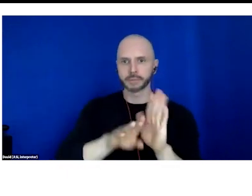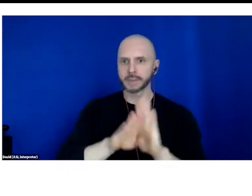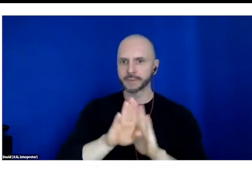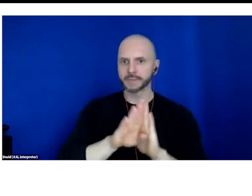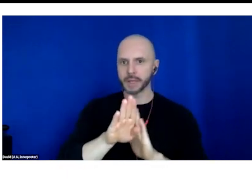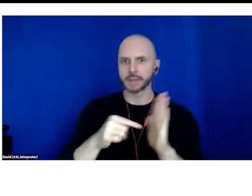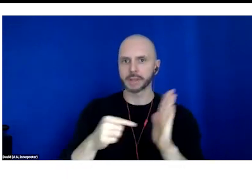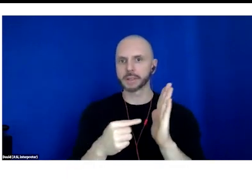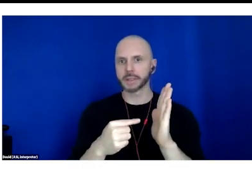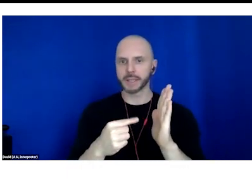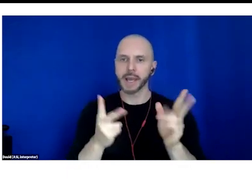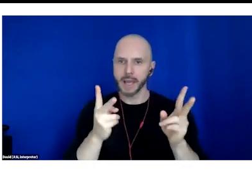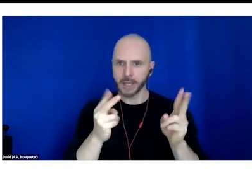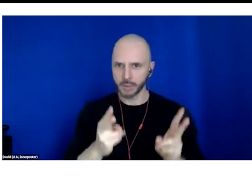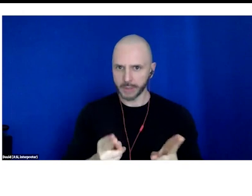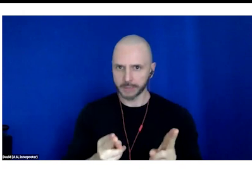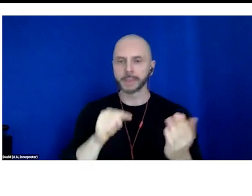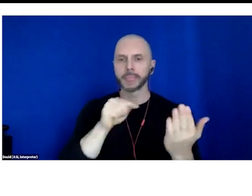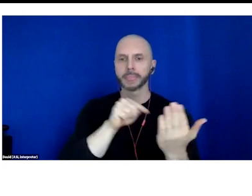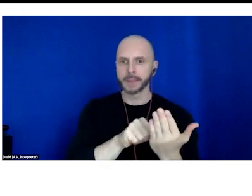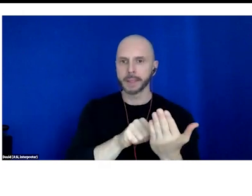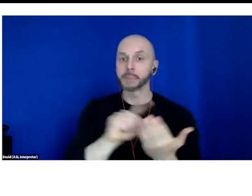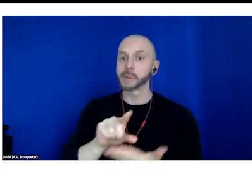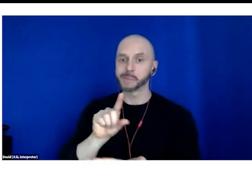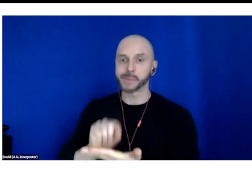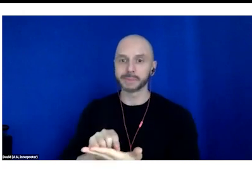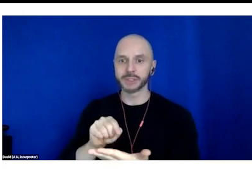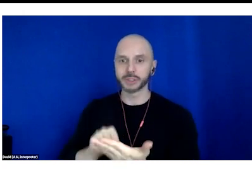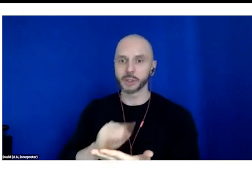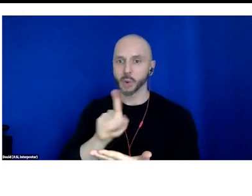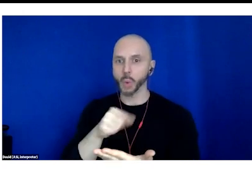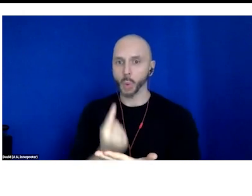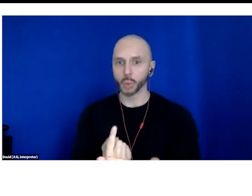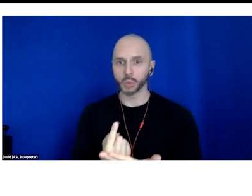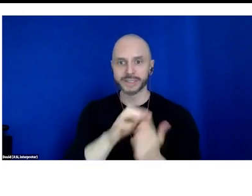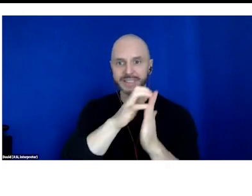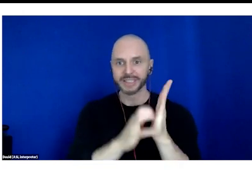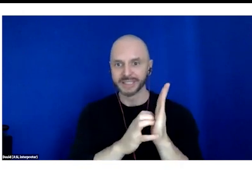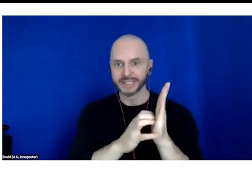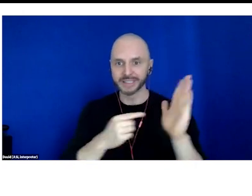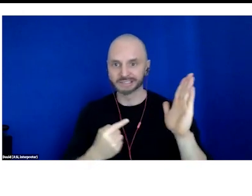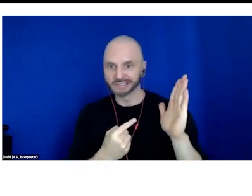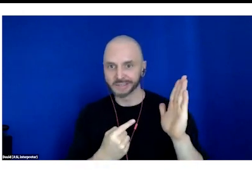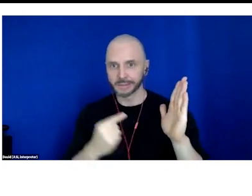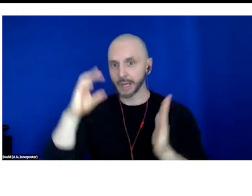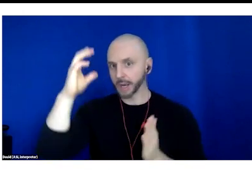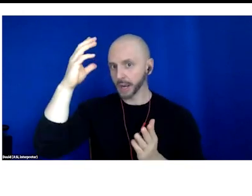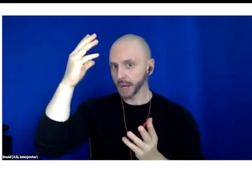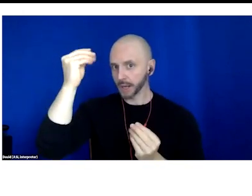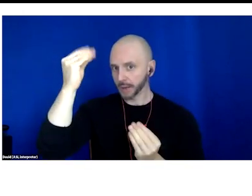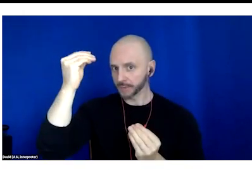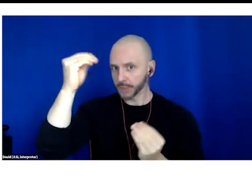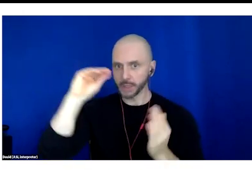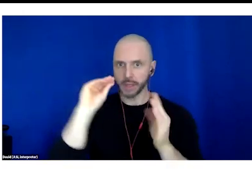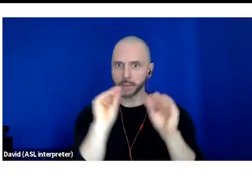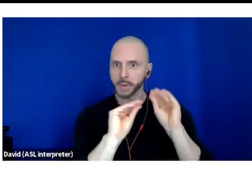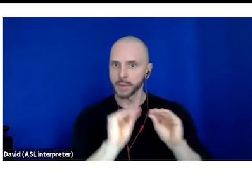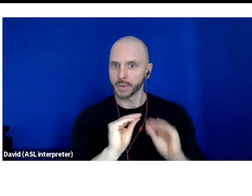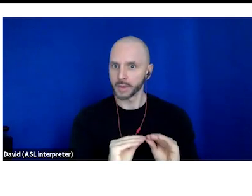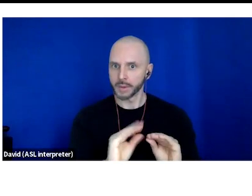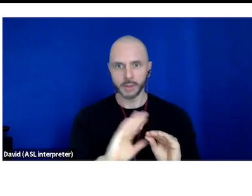than just content creation. And the next part that we'll look at is content design and layout.